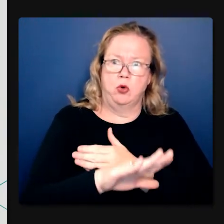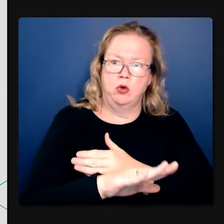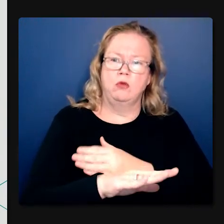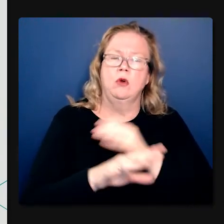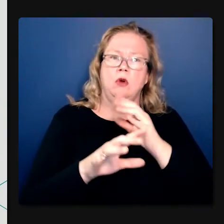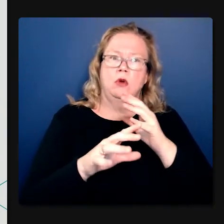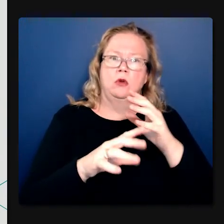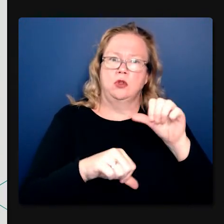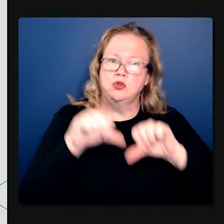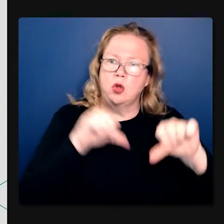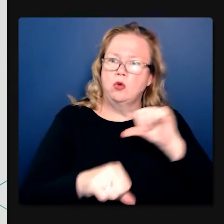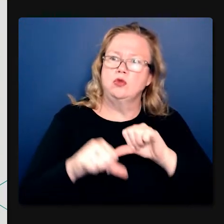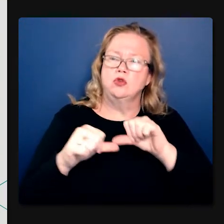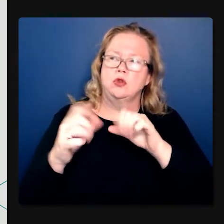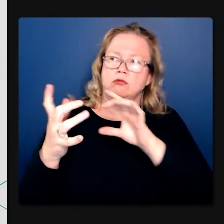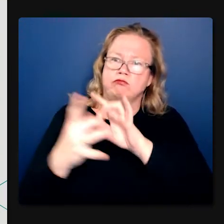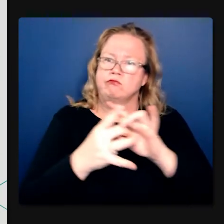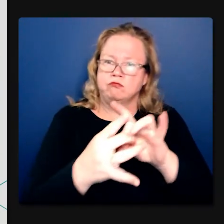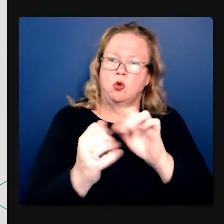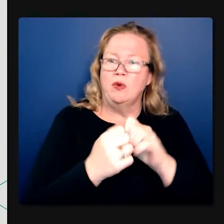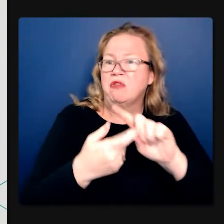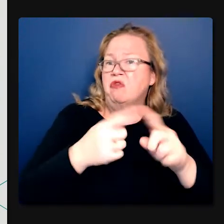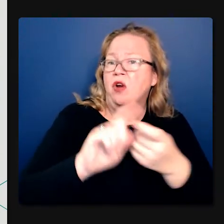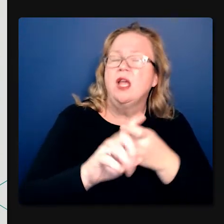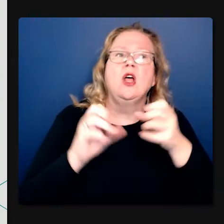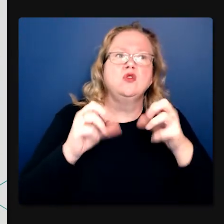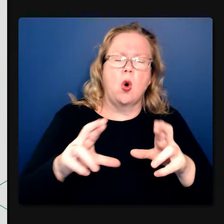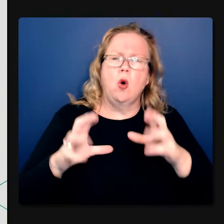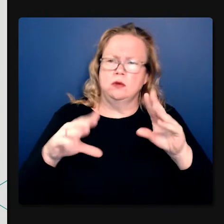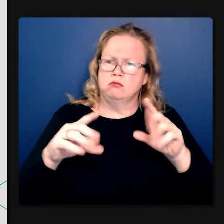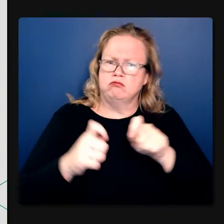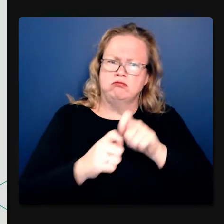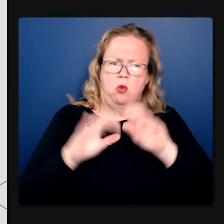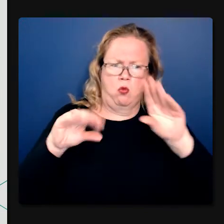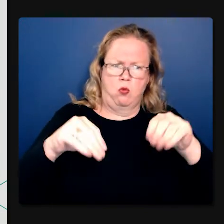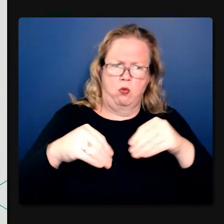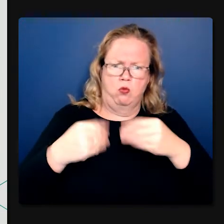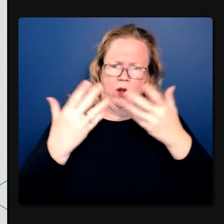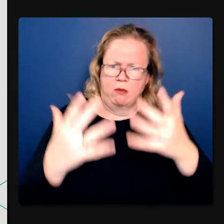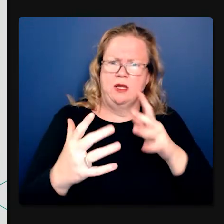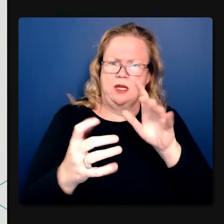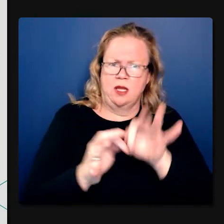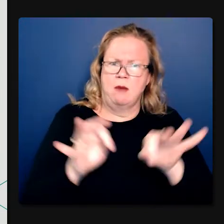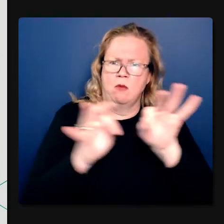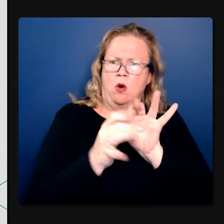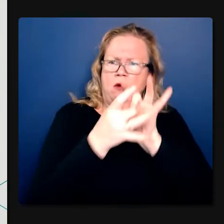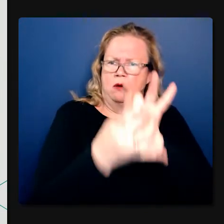social pipelines to find friends or get really specific on recommending relevant content to our players.